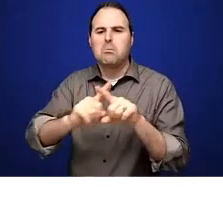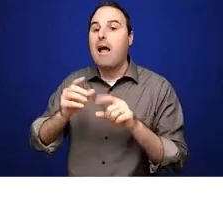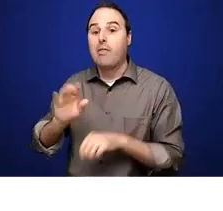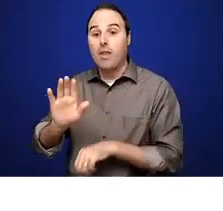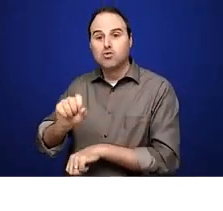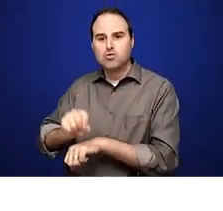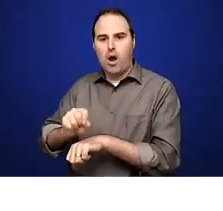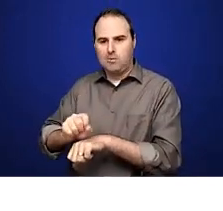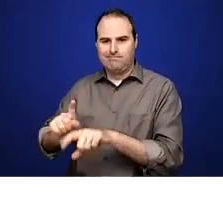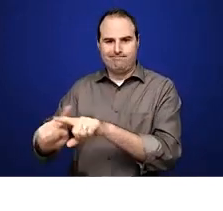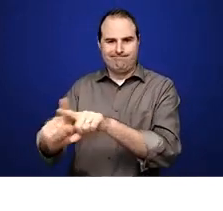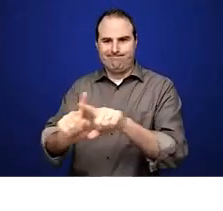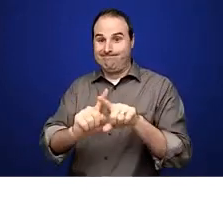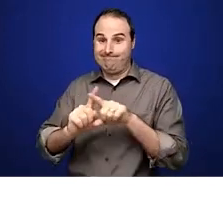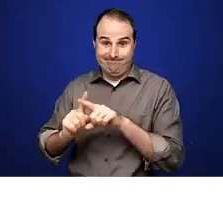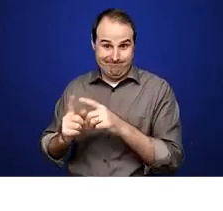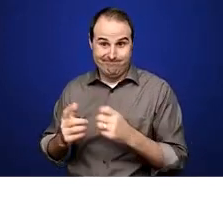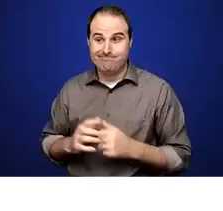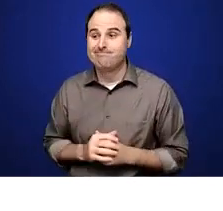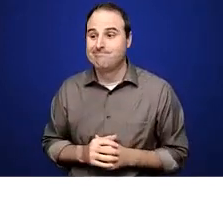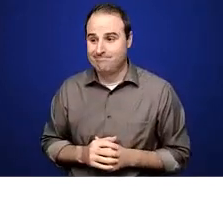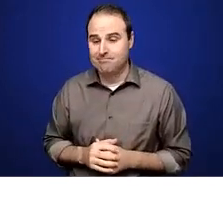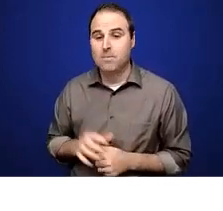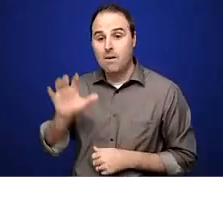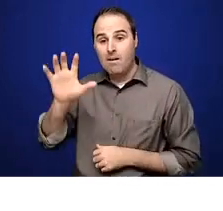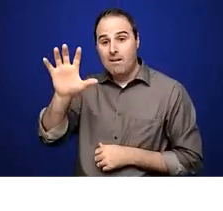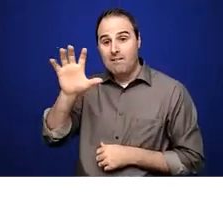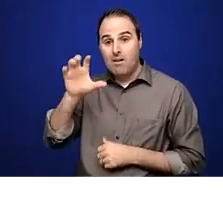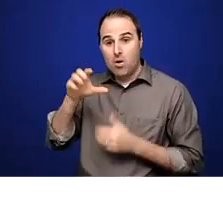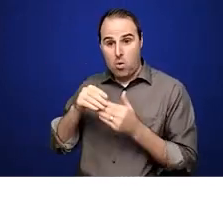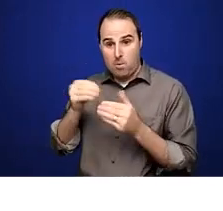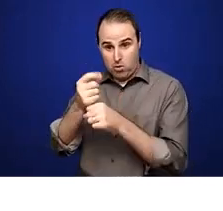A stipend of $500 per year was provided to these committee